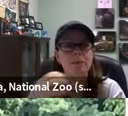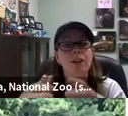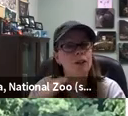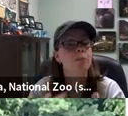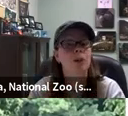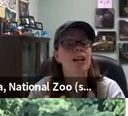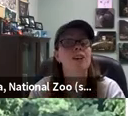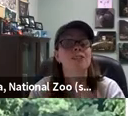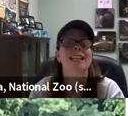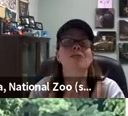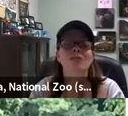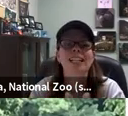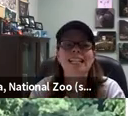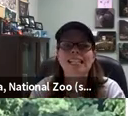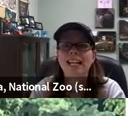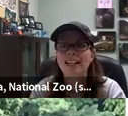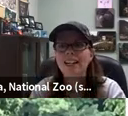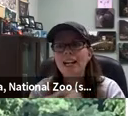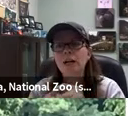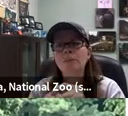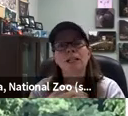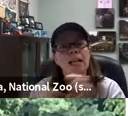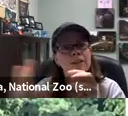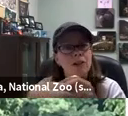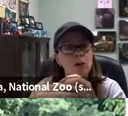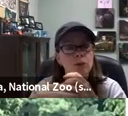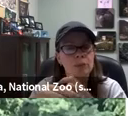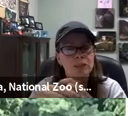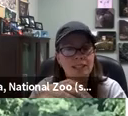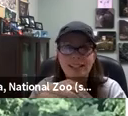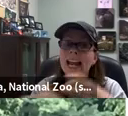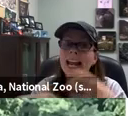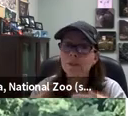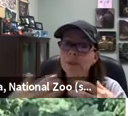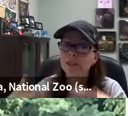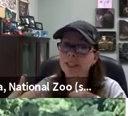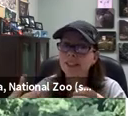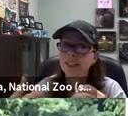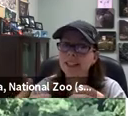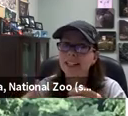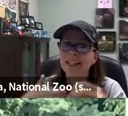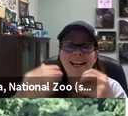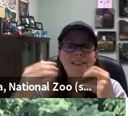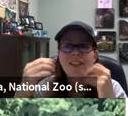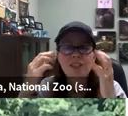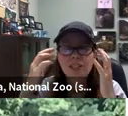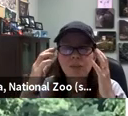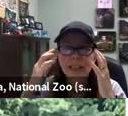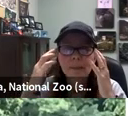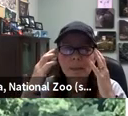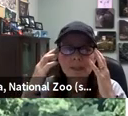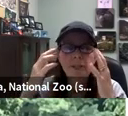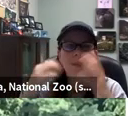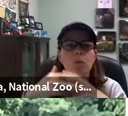about our new bird house- and that's really exciting! But a lot of our older buildings that haven't been redone yet,